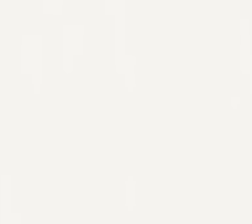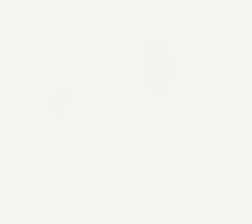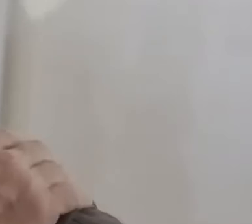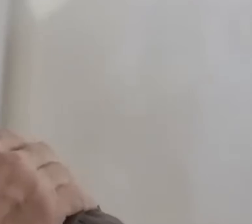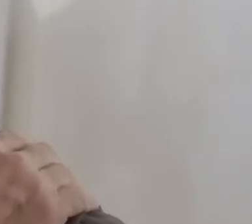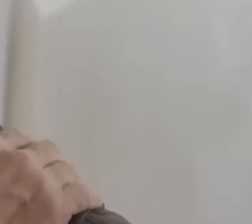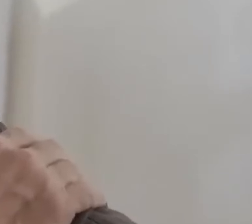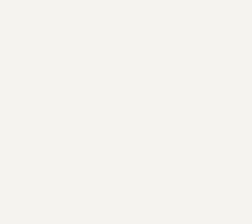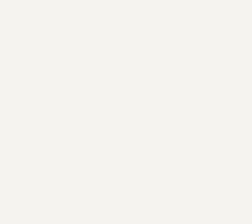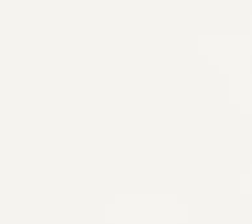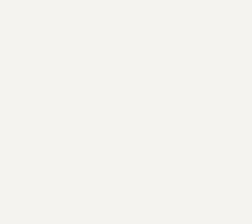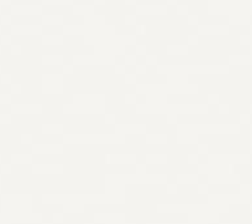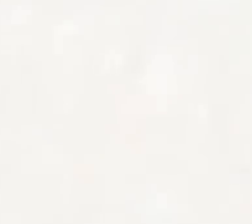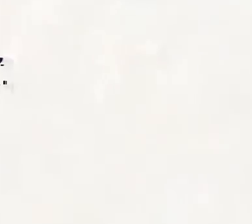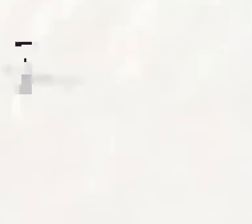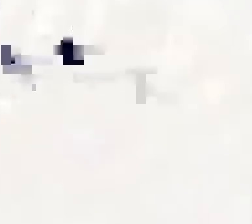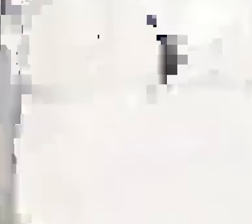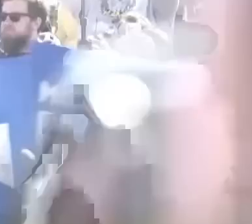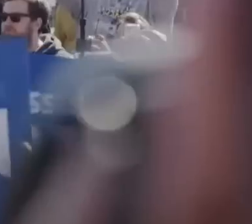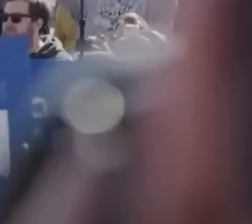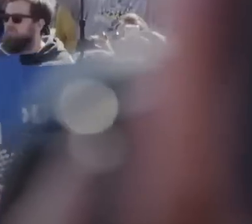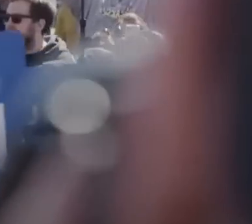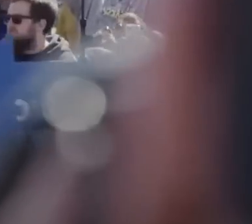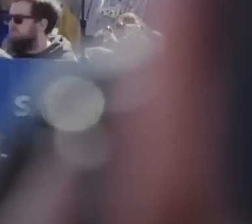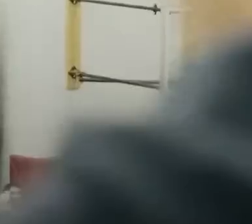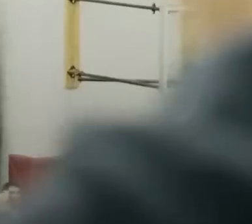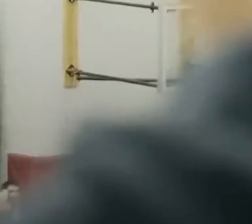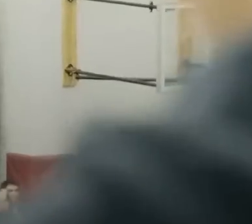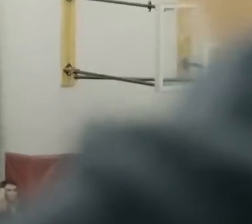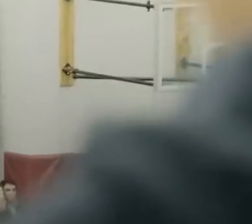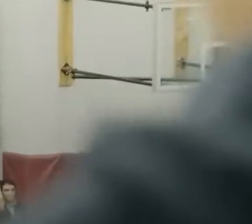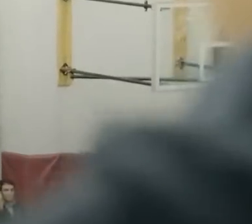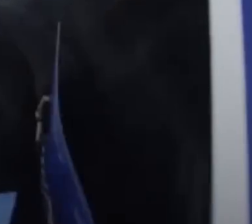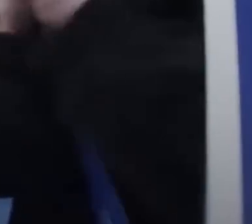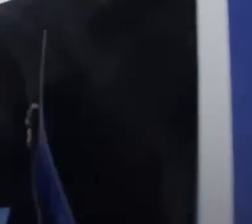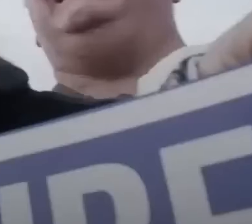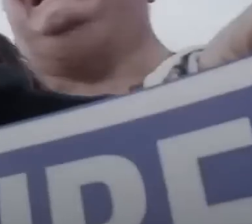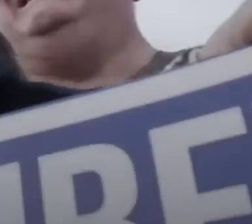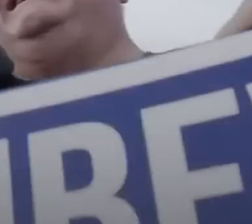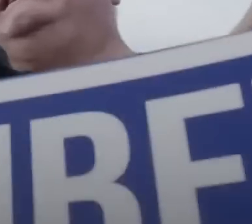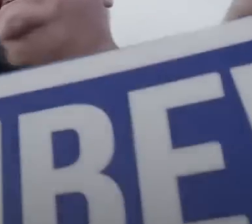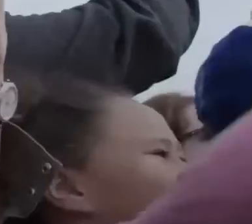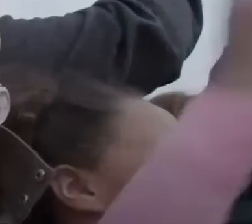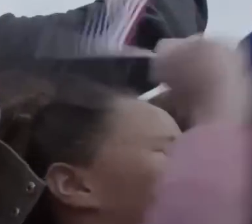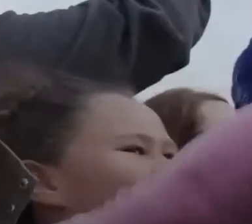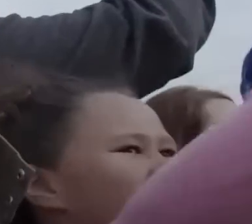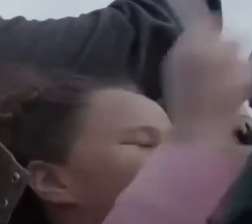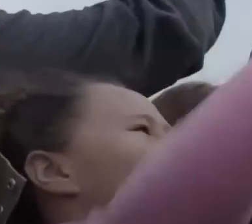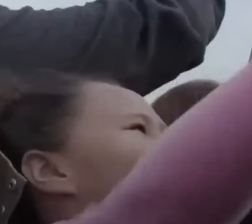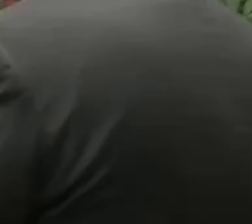EVERYONE IS GOING TO HAVE TO LEAD WITH. KINDNESS, HUMILITY, EMPATHY, AND